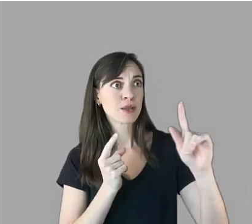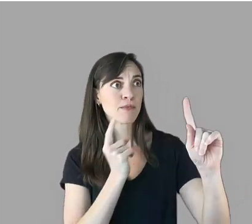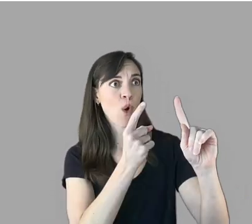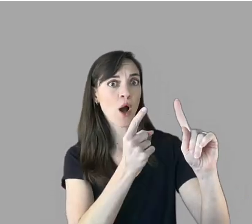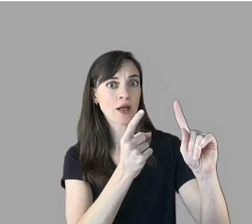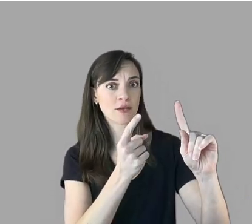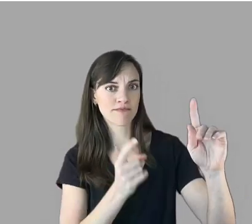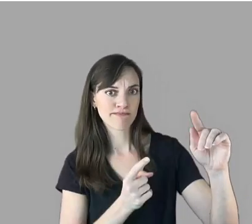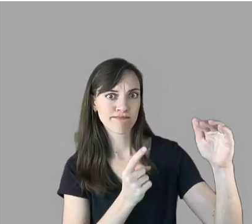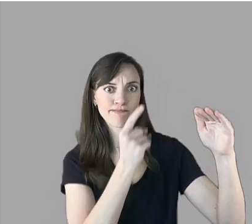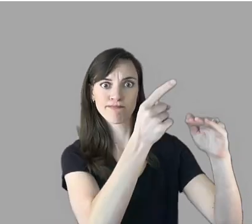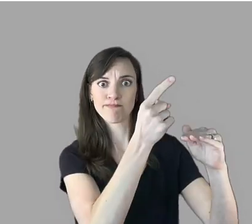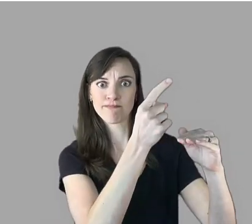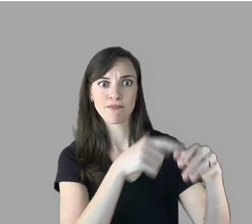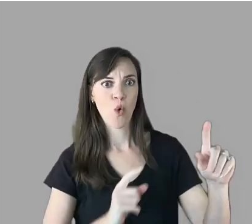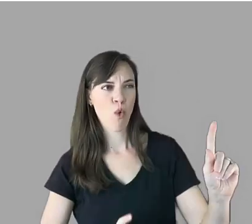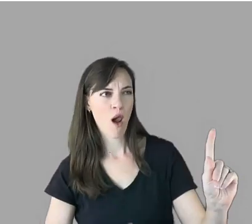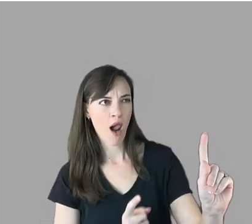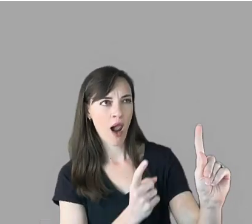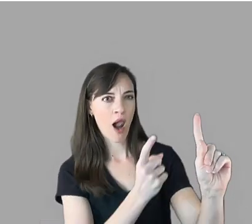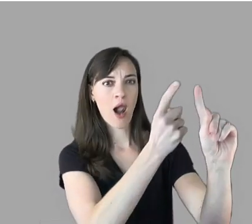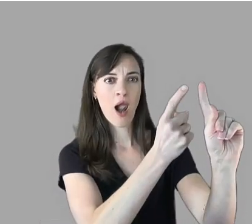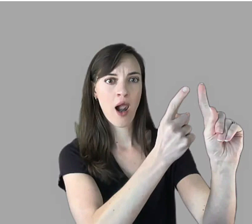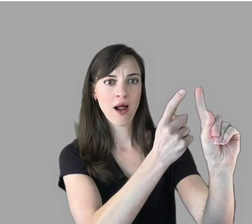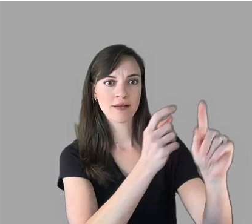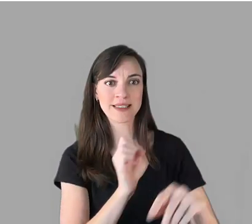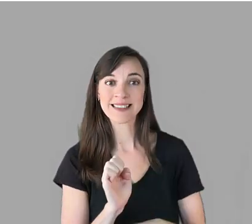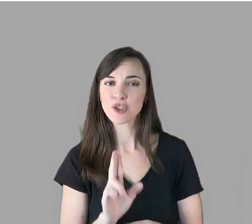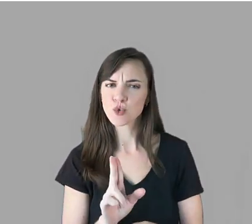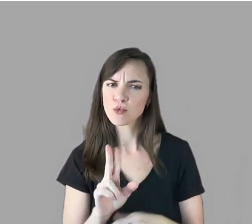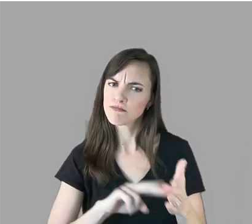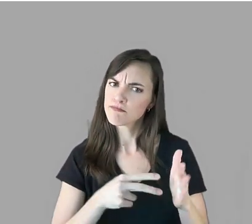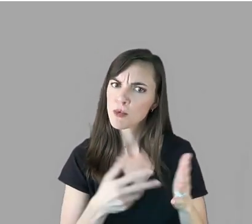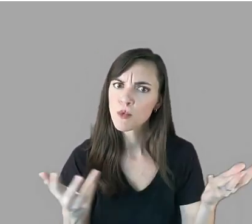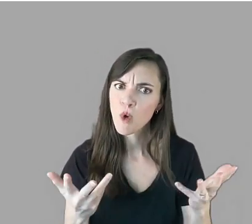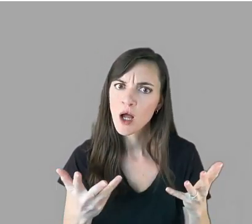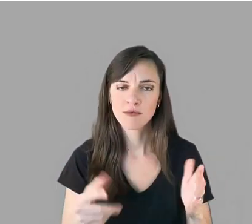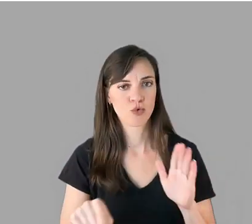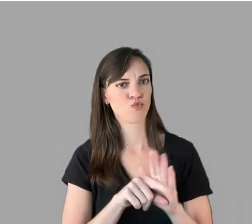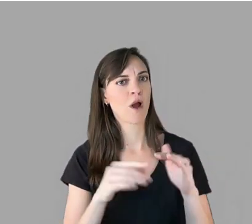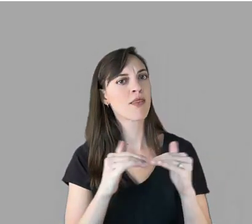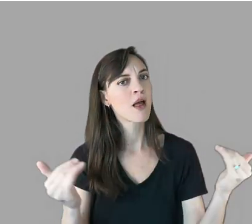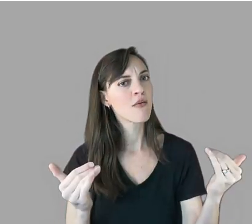provide a variety of entry points where a student may begin to interact with grade-level content.